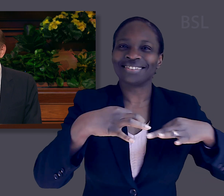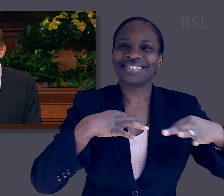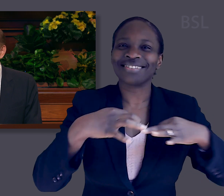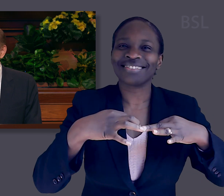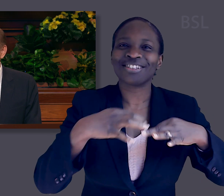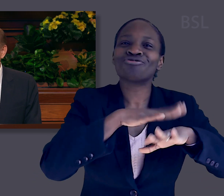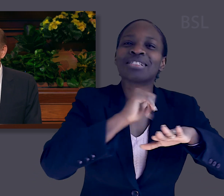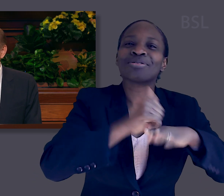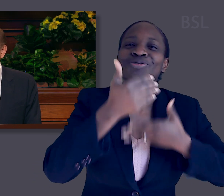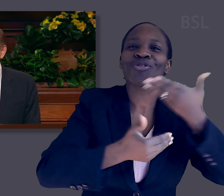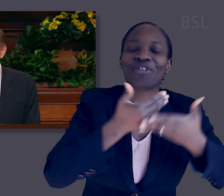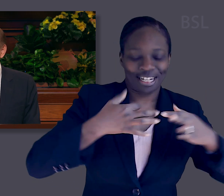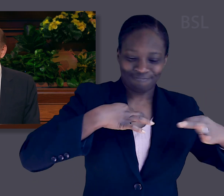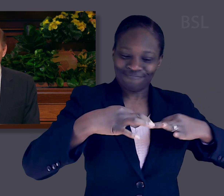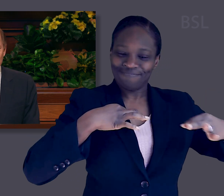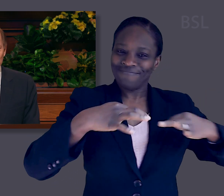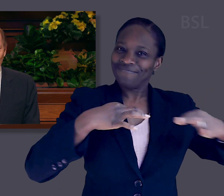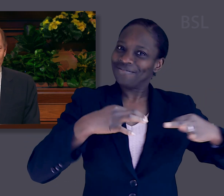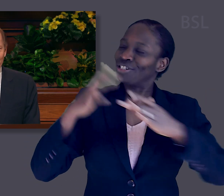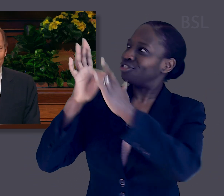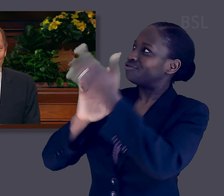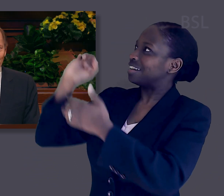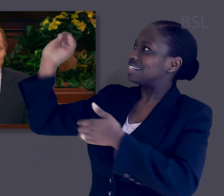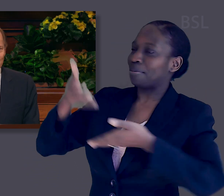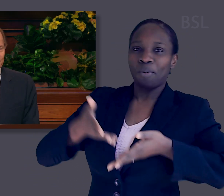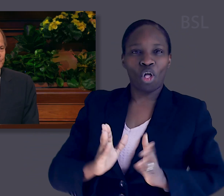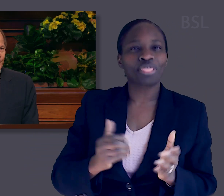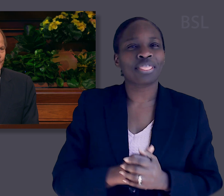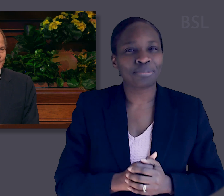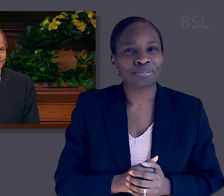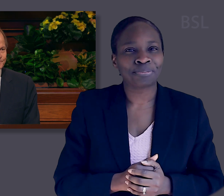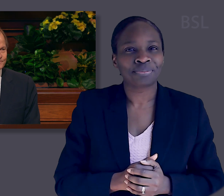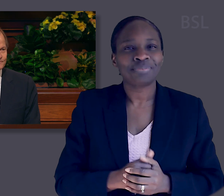we reenact the treasured Christmas story of the Saviour’s birth.